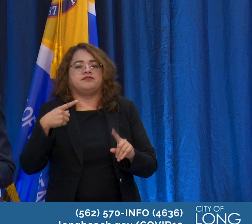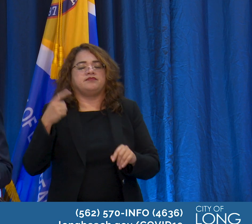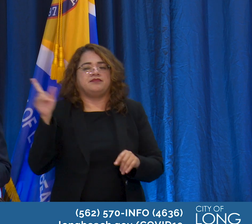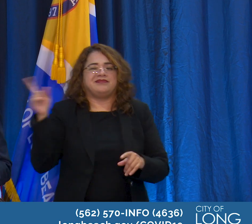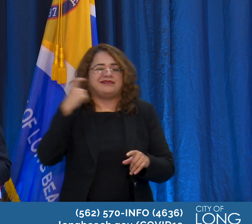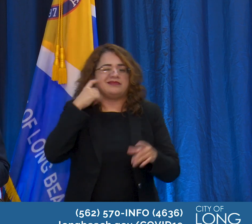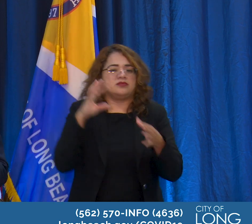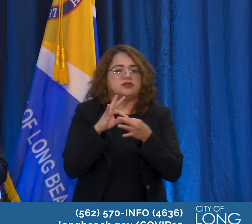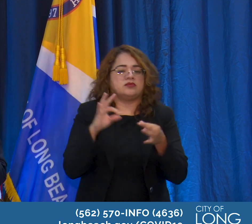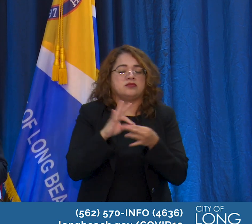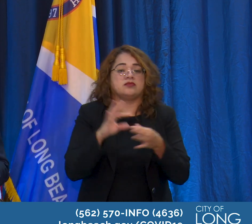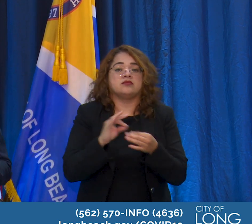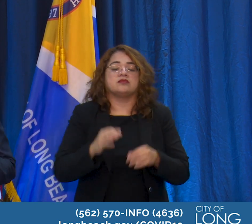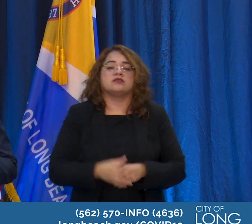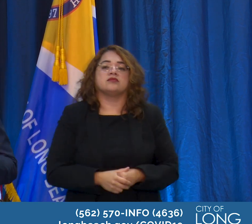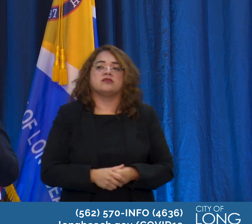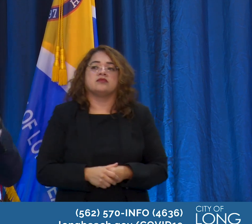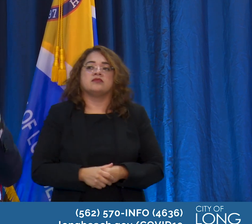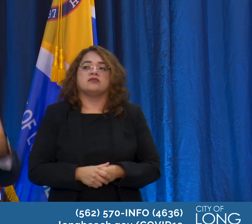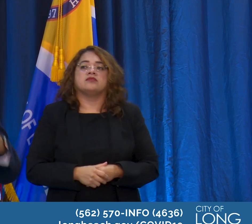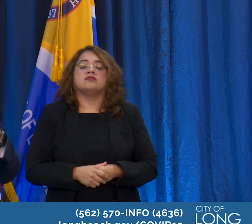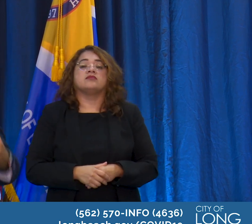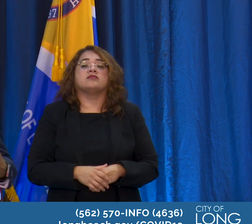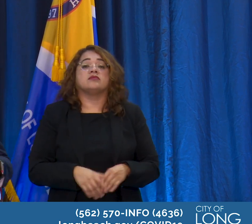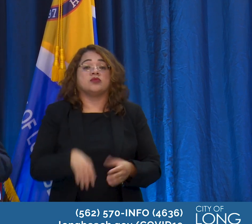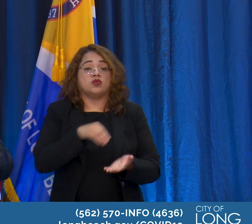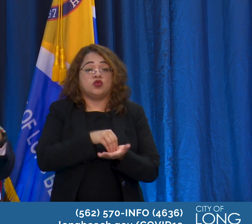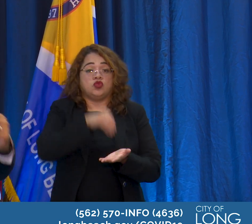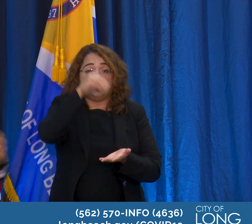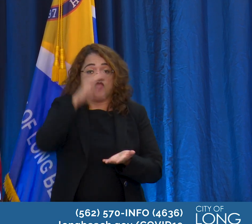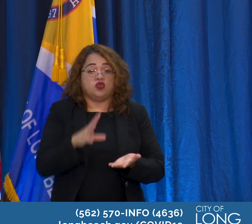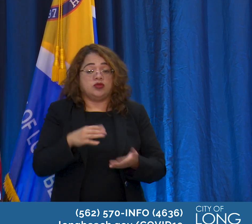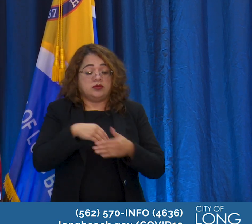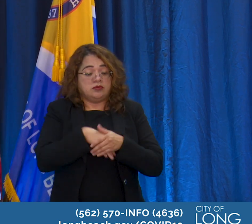When, when, the ability for students to go back into the classroom whether its special